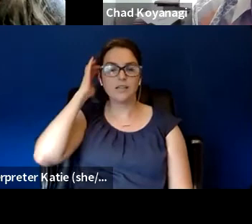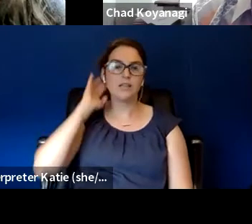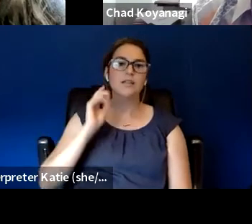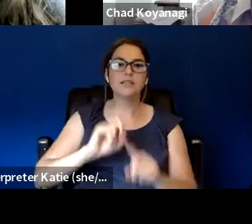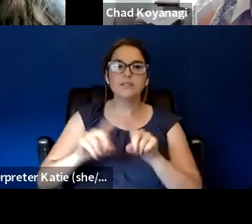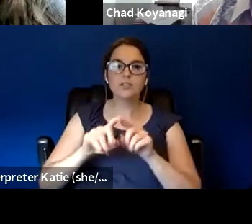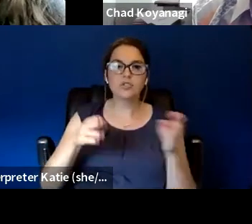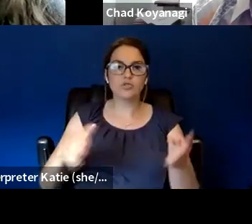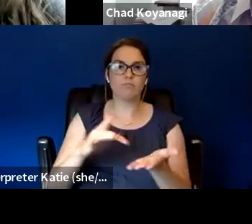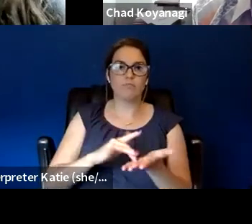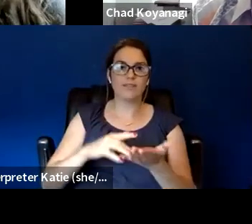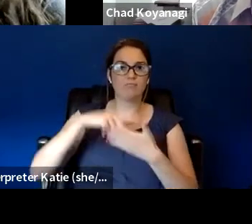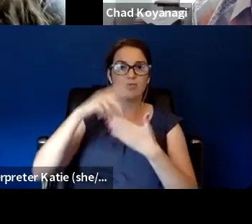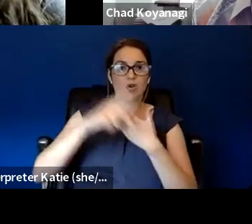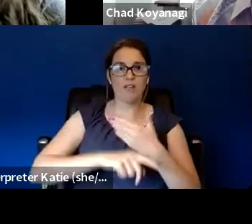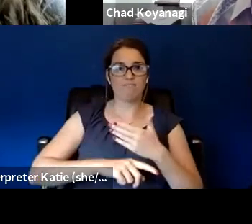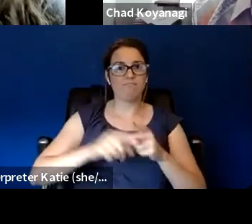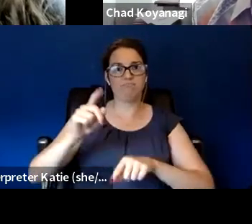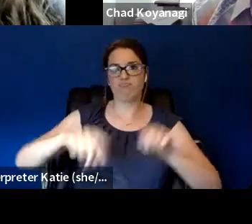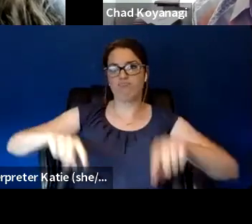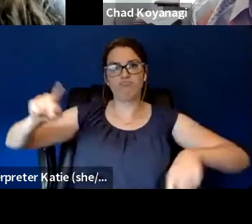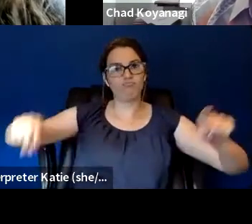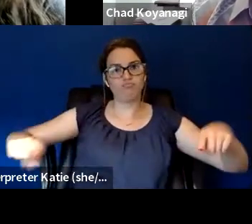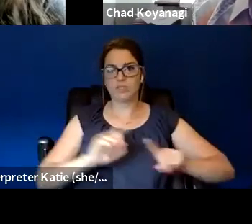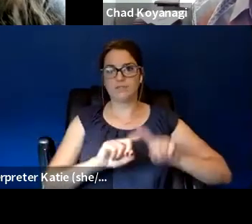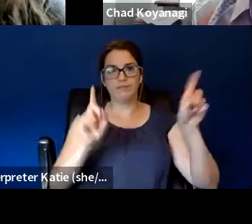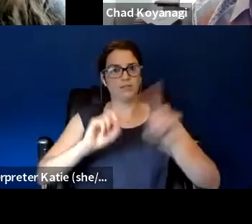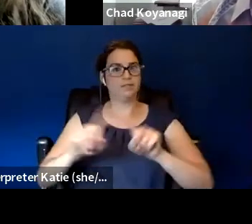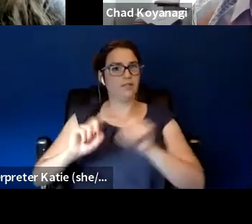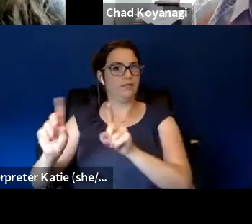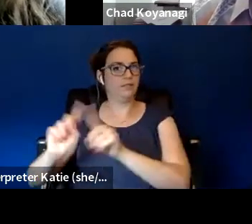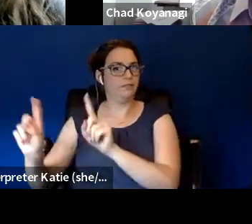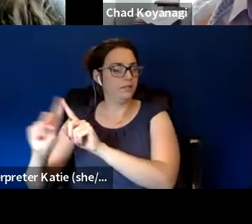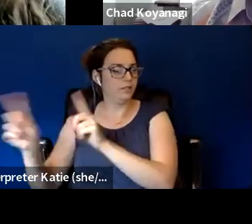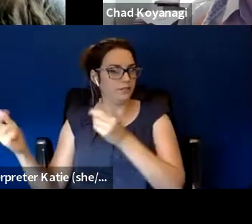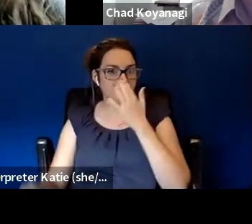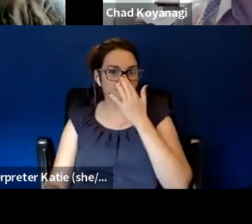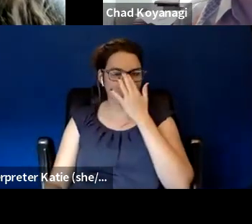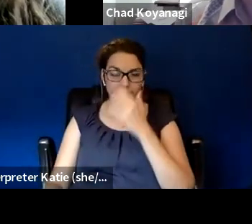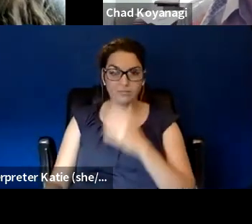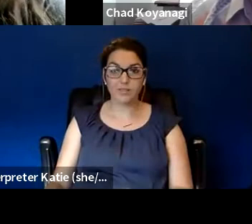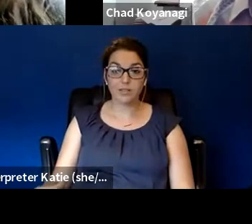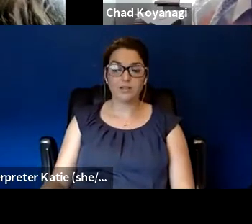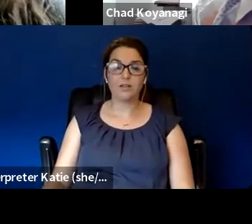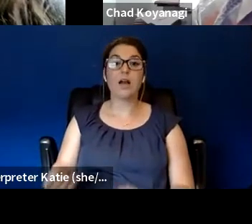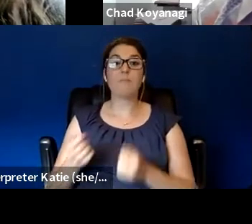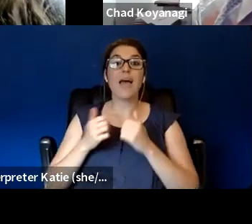you'll find a very different story and story of evolution of how these programs came to be.